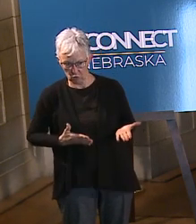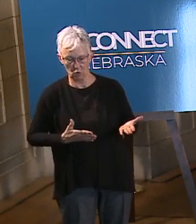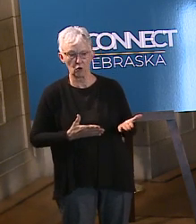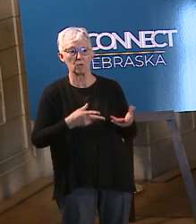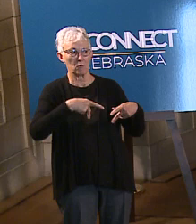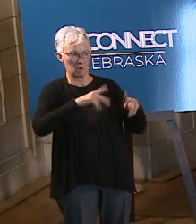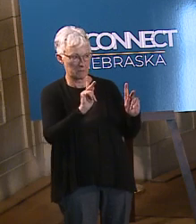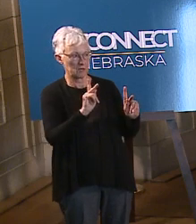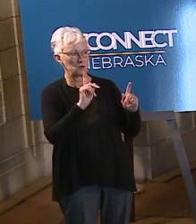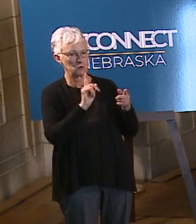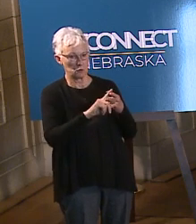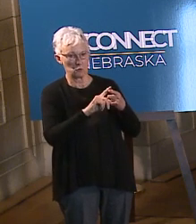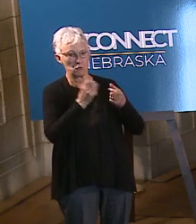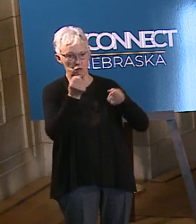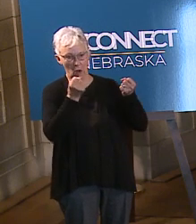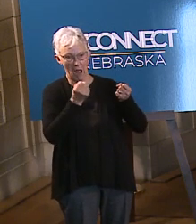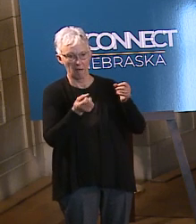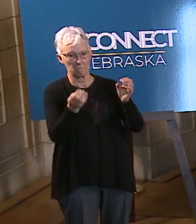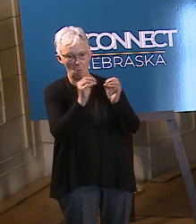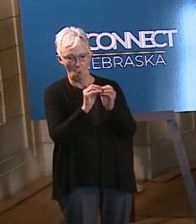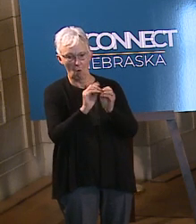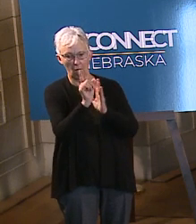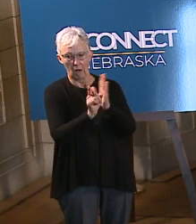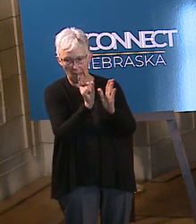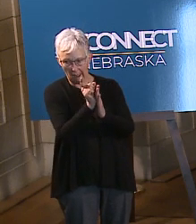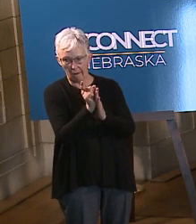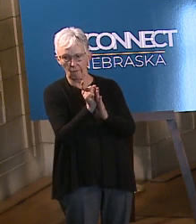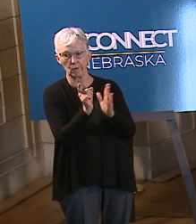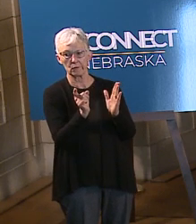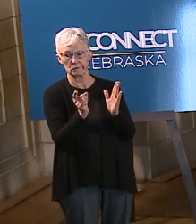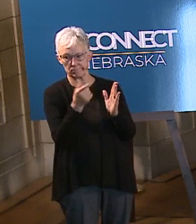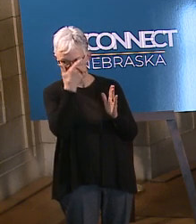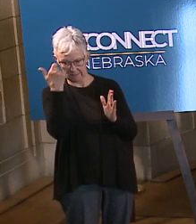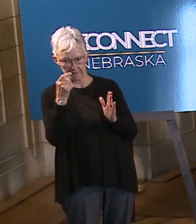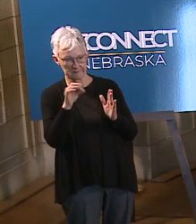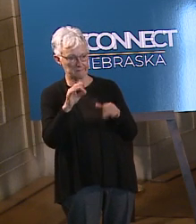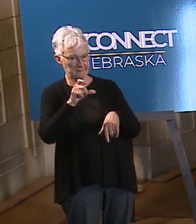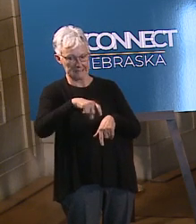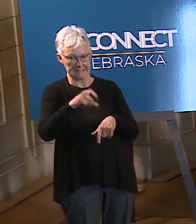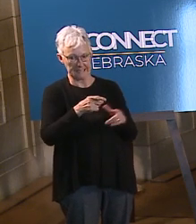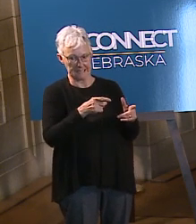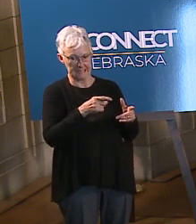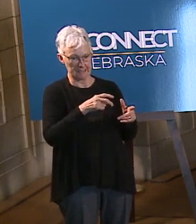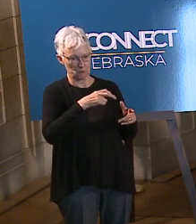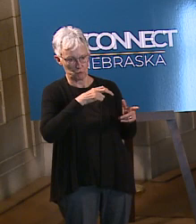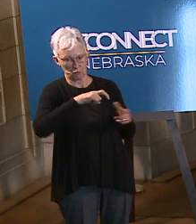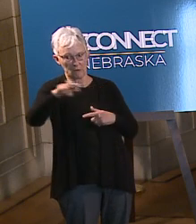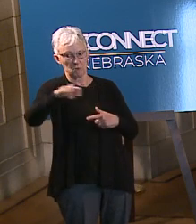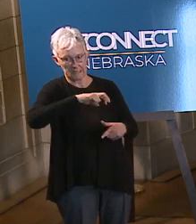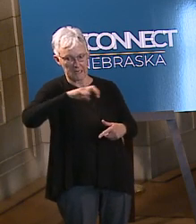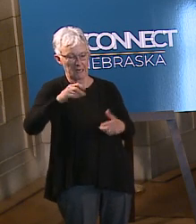SO WHETHER IT'S THE MOTOR